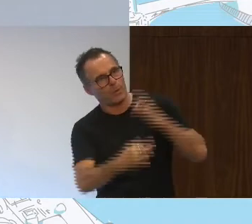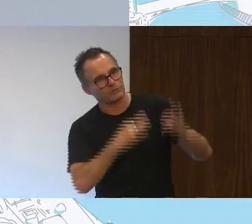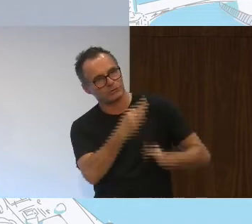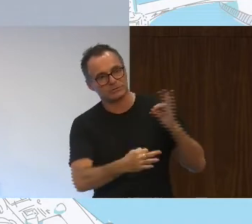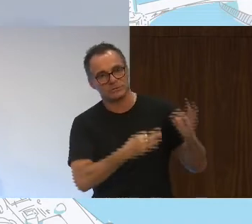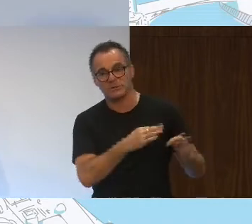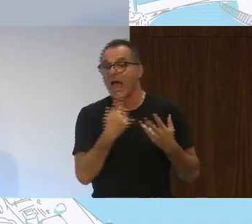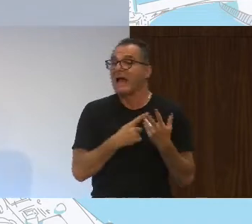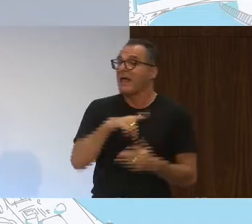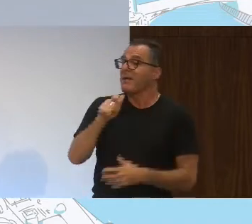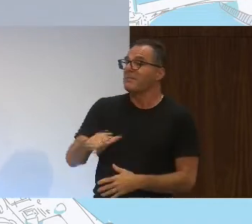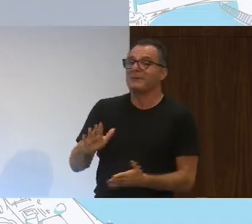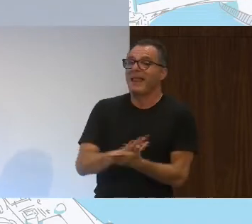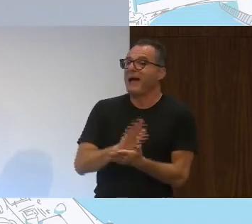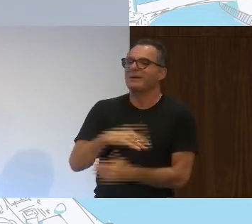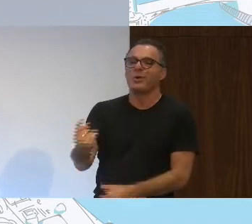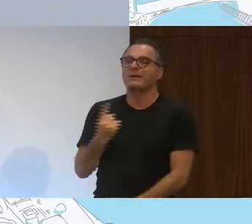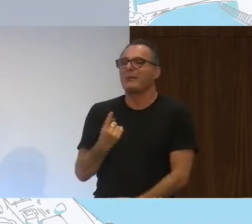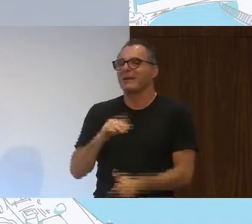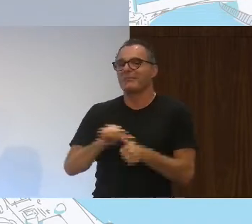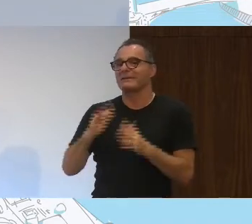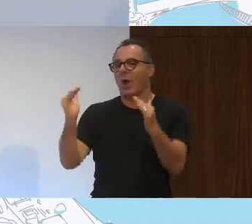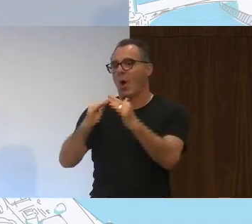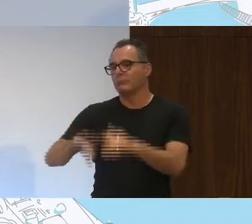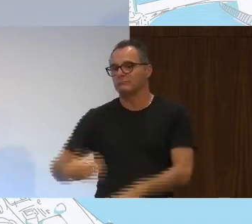not coming into hospital to have injections and inject themselves at home.